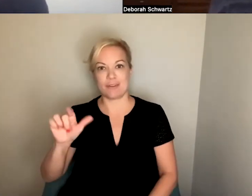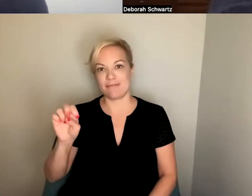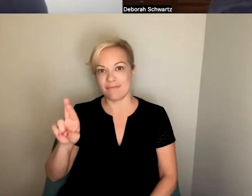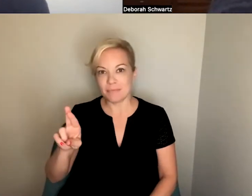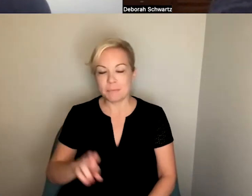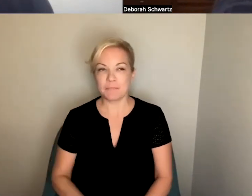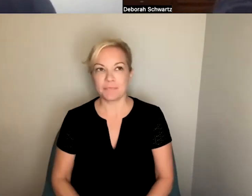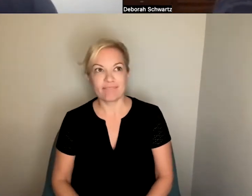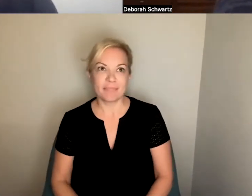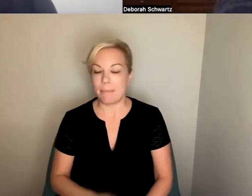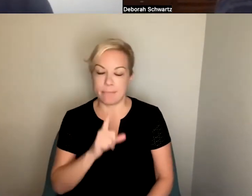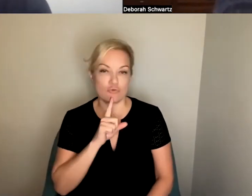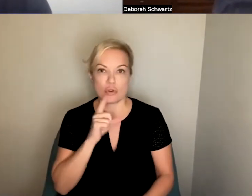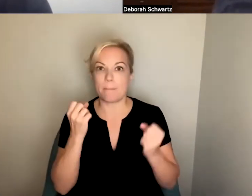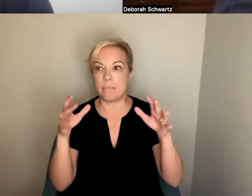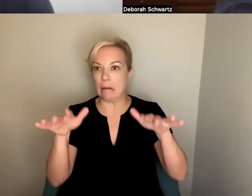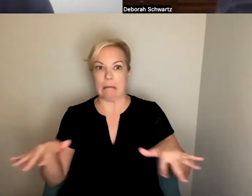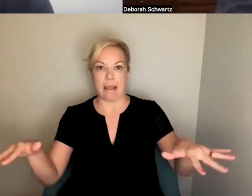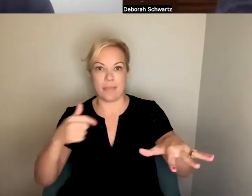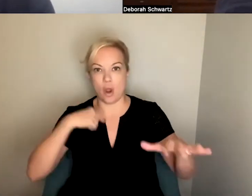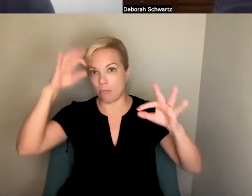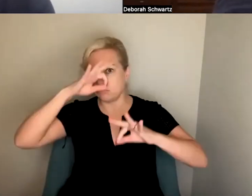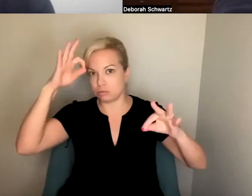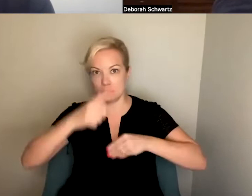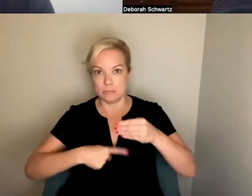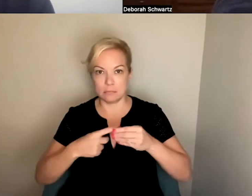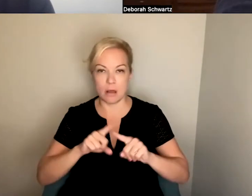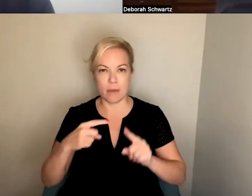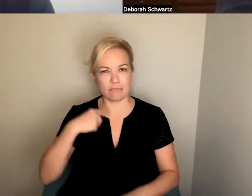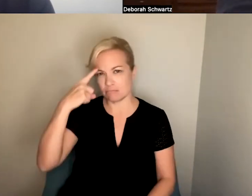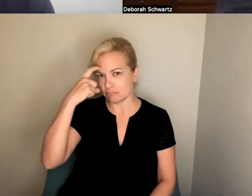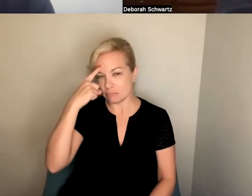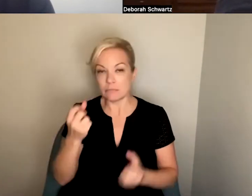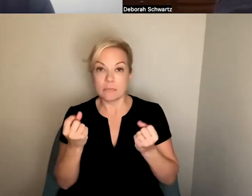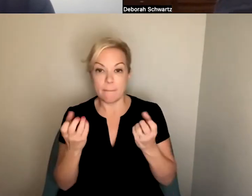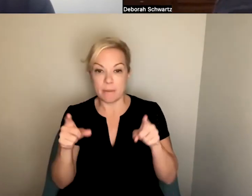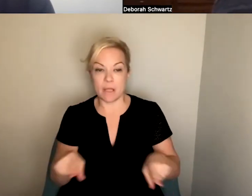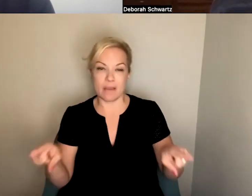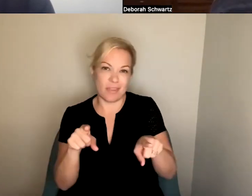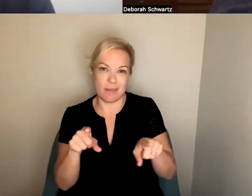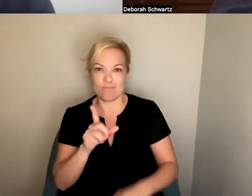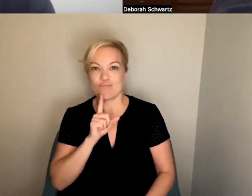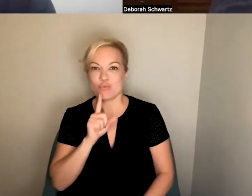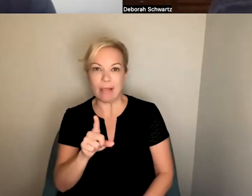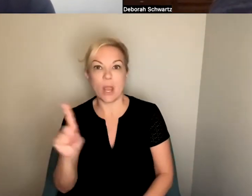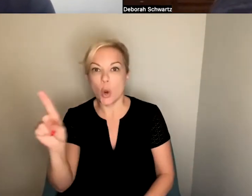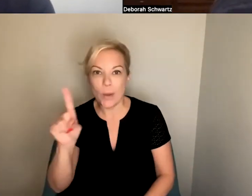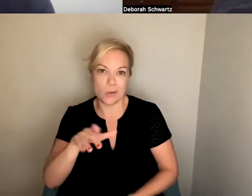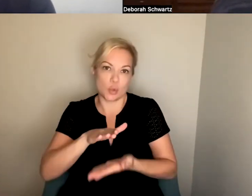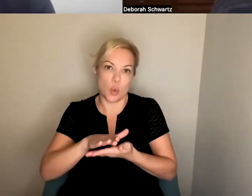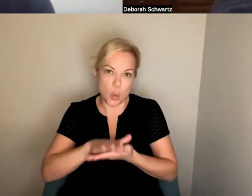of them that I don't know, but I suspect a lot of them are in, kind of, academic context and it